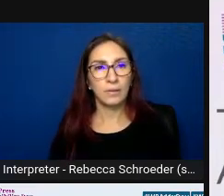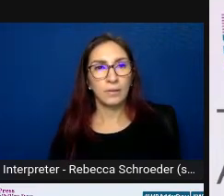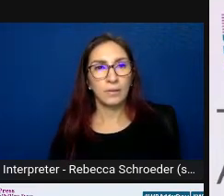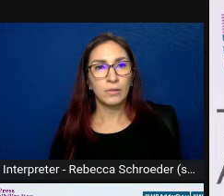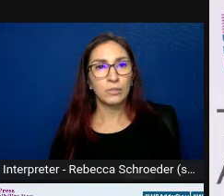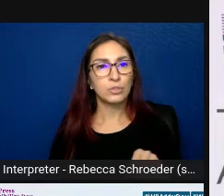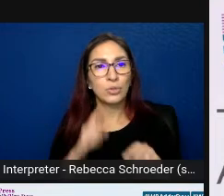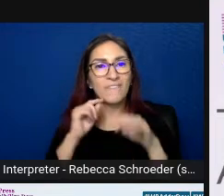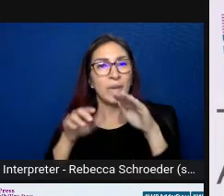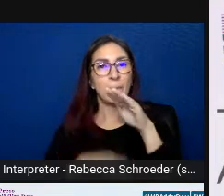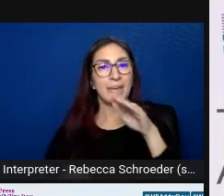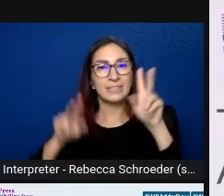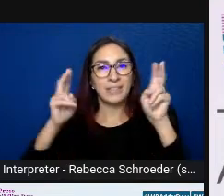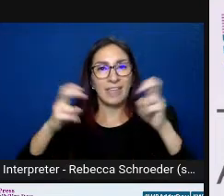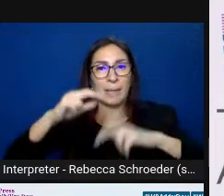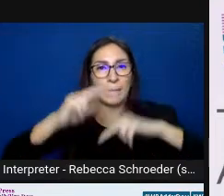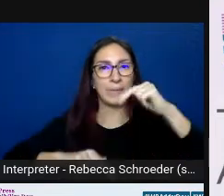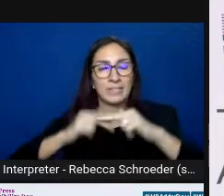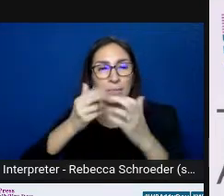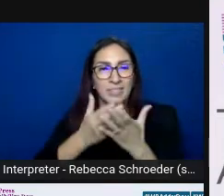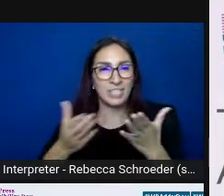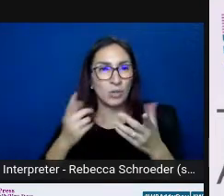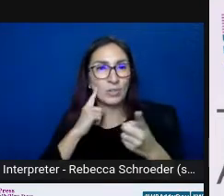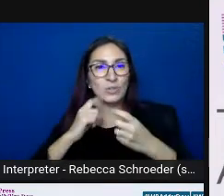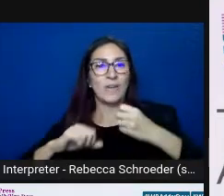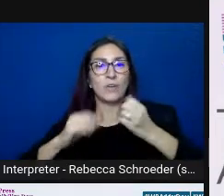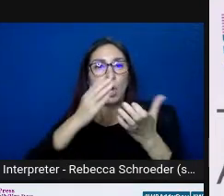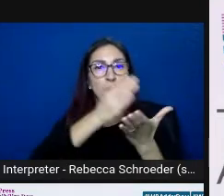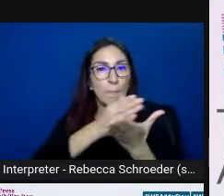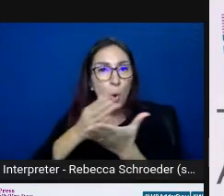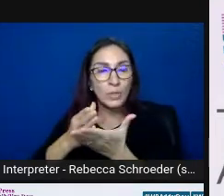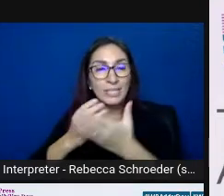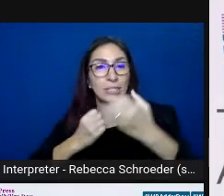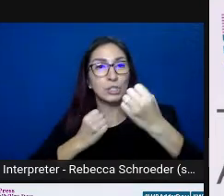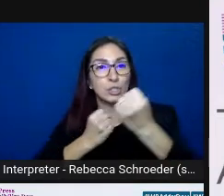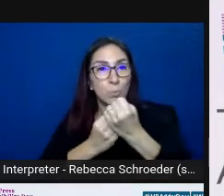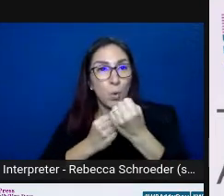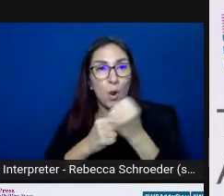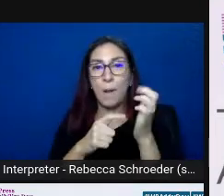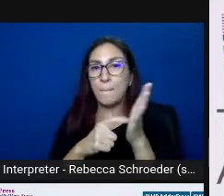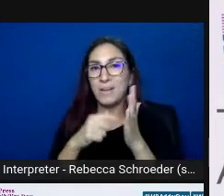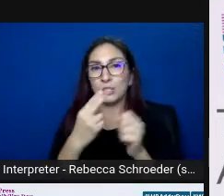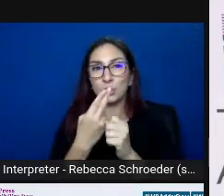your components, your supports, your must-use plugins, and your base styles.